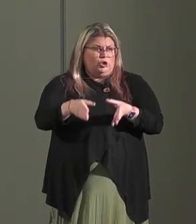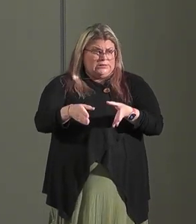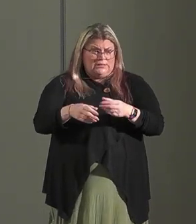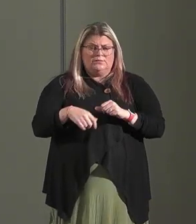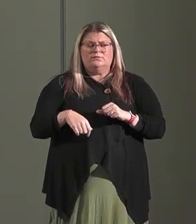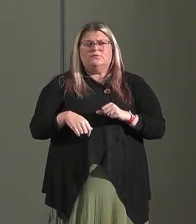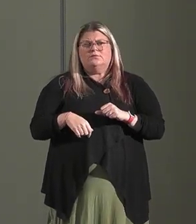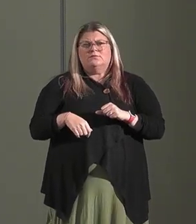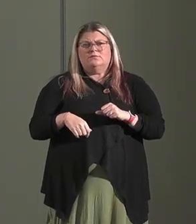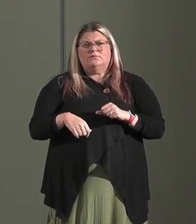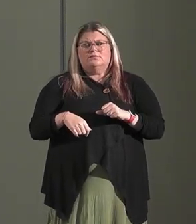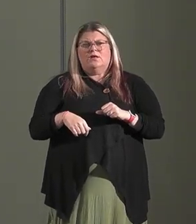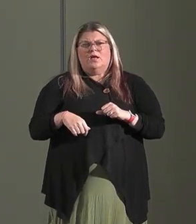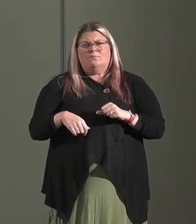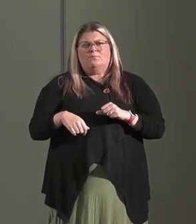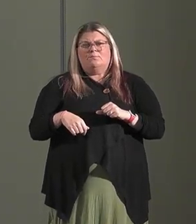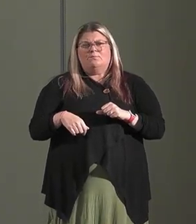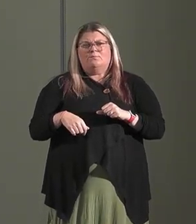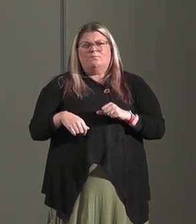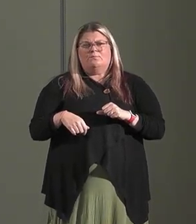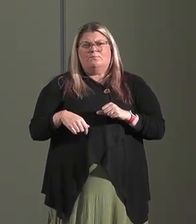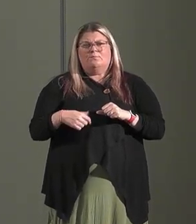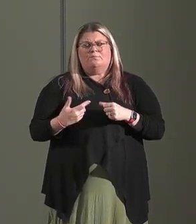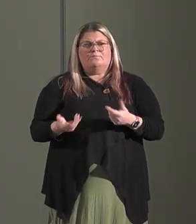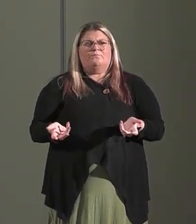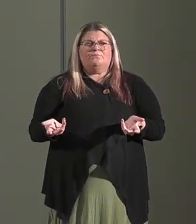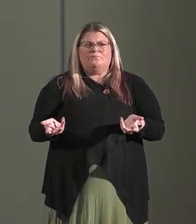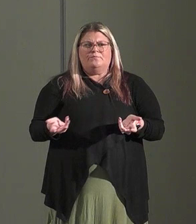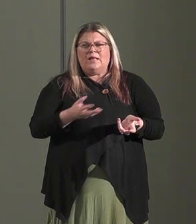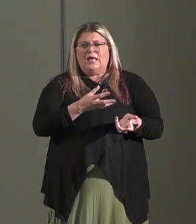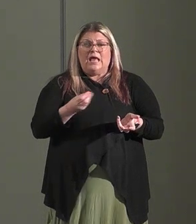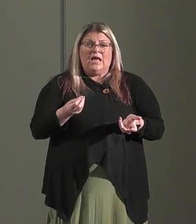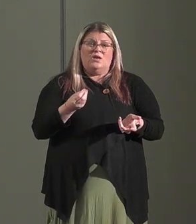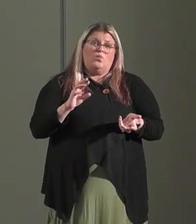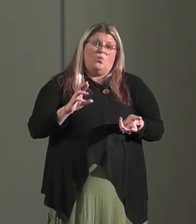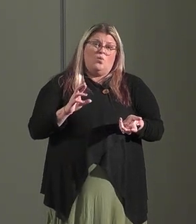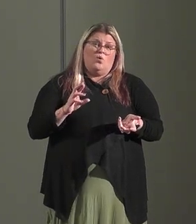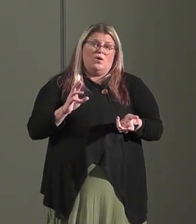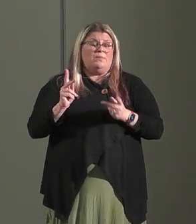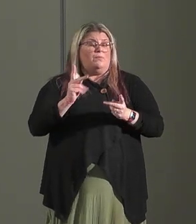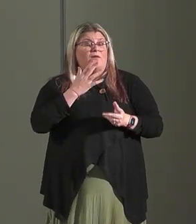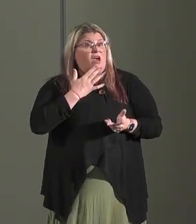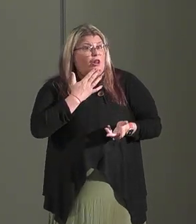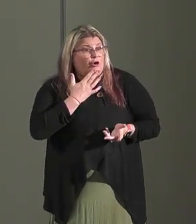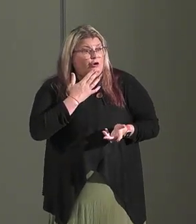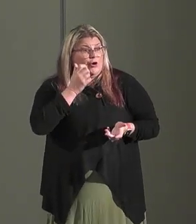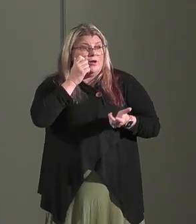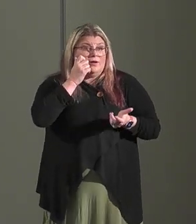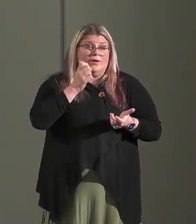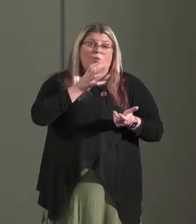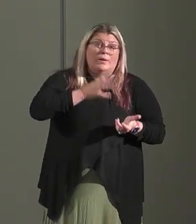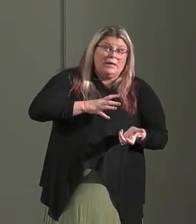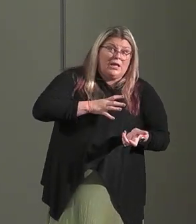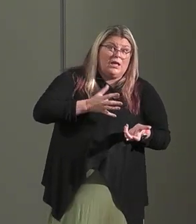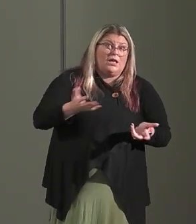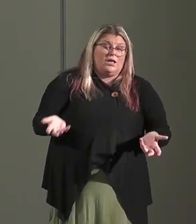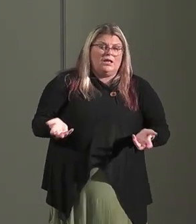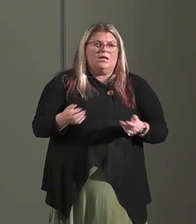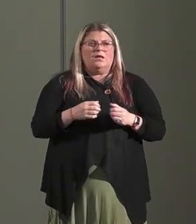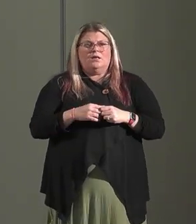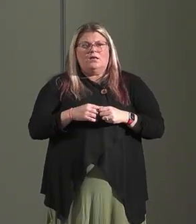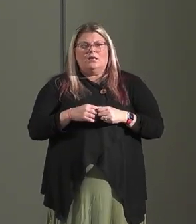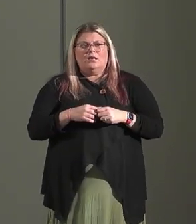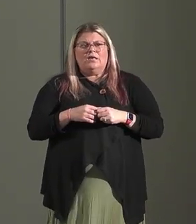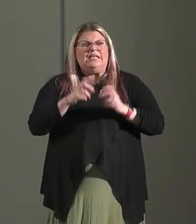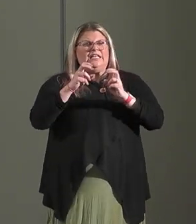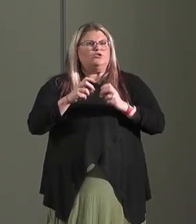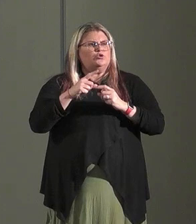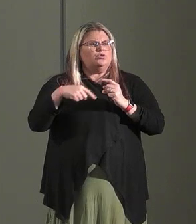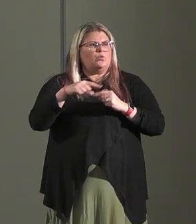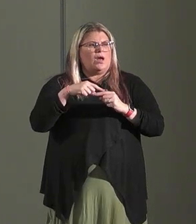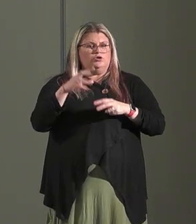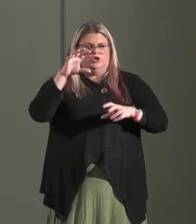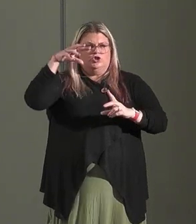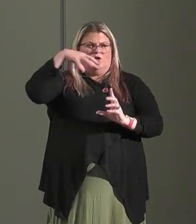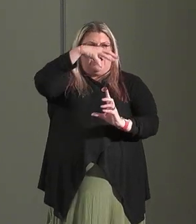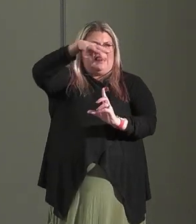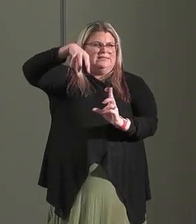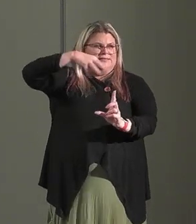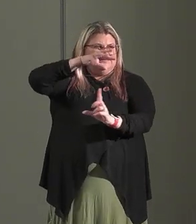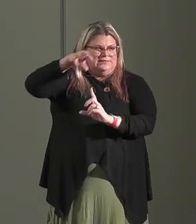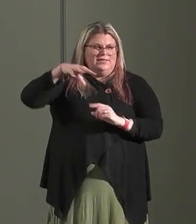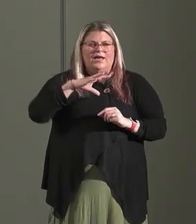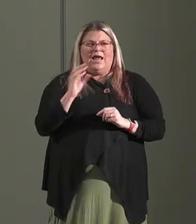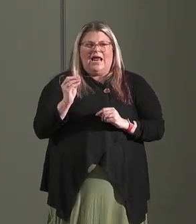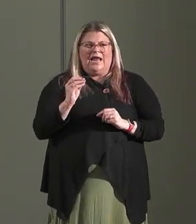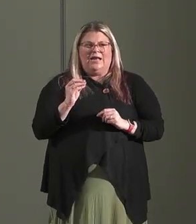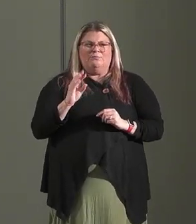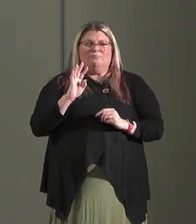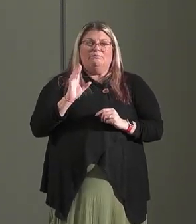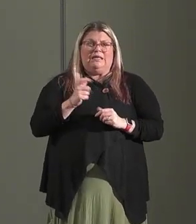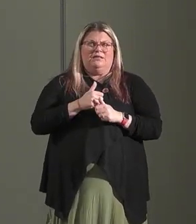Disabled bodies? As far -- and/or people of color. Woman. Issues around surveillance and subject to